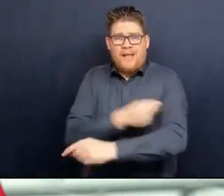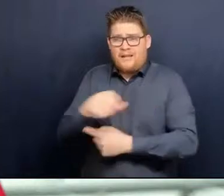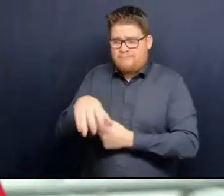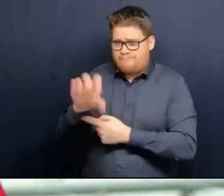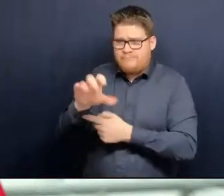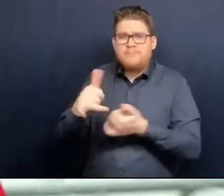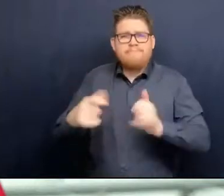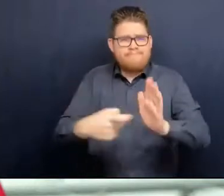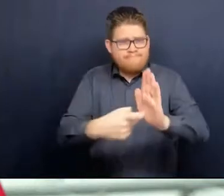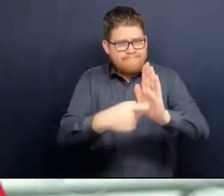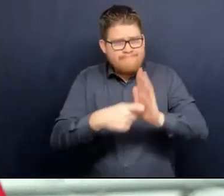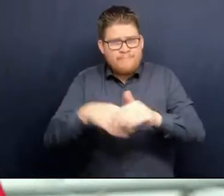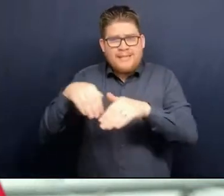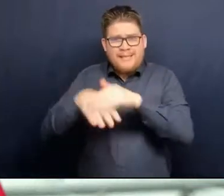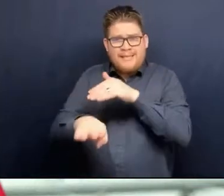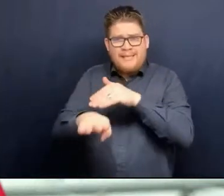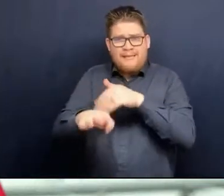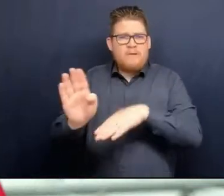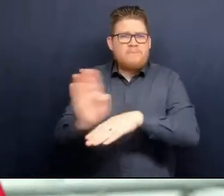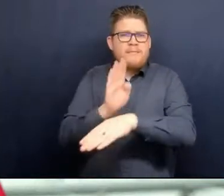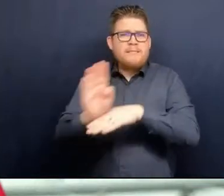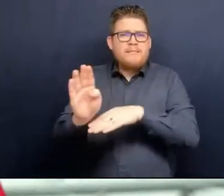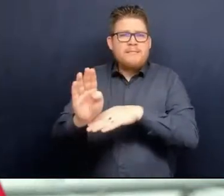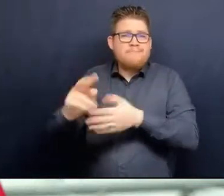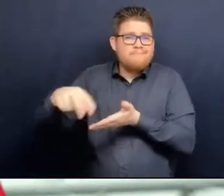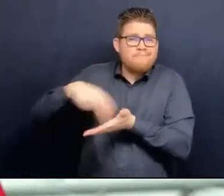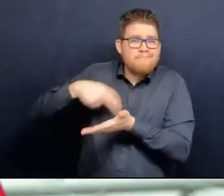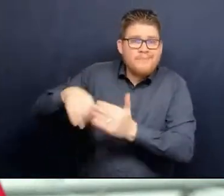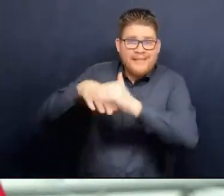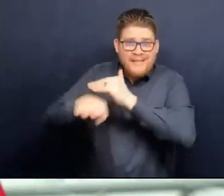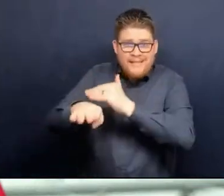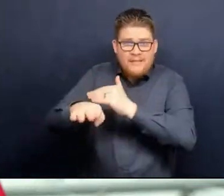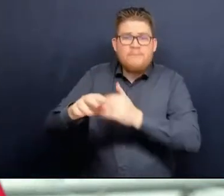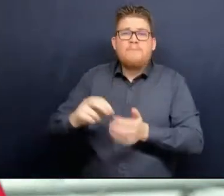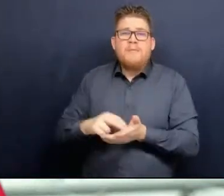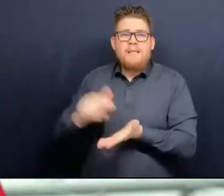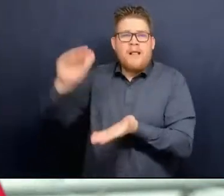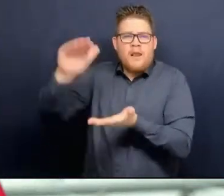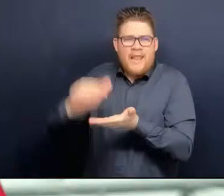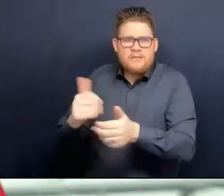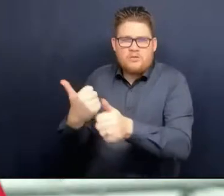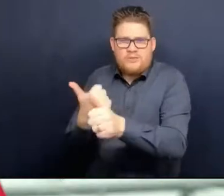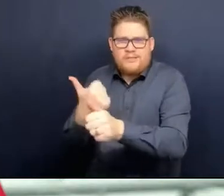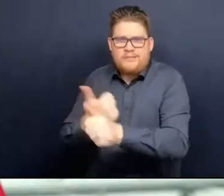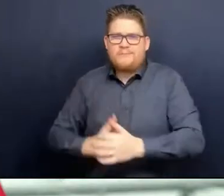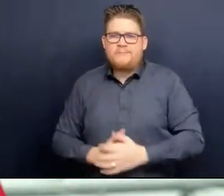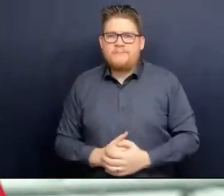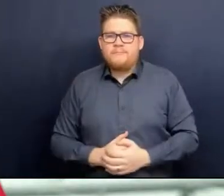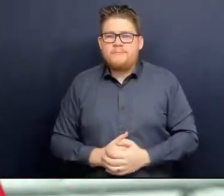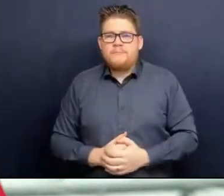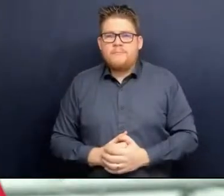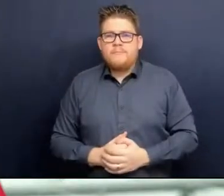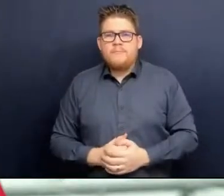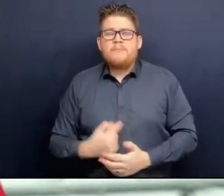BCG vaccine card is still in play in those places, so that mitigates the risk that we're